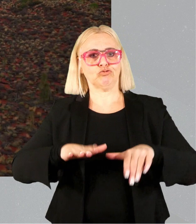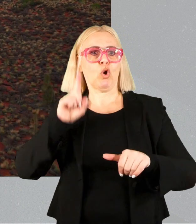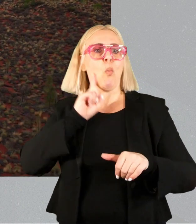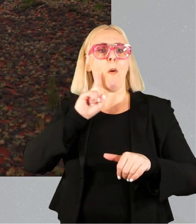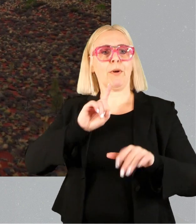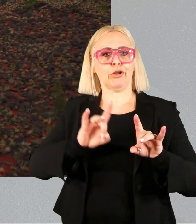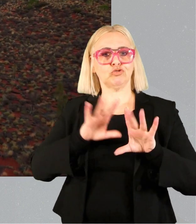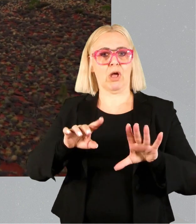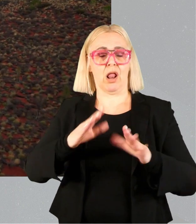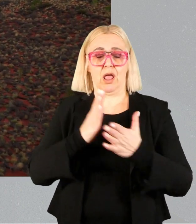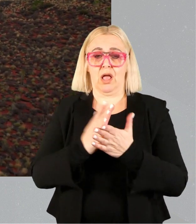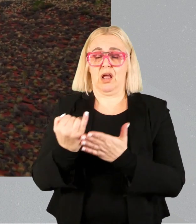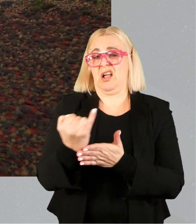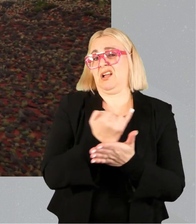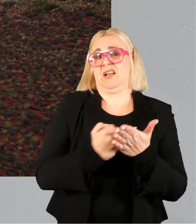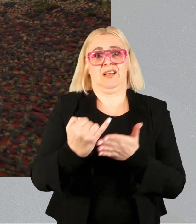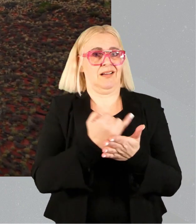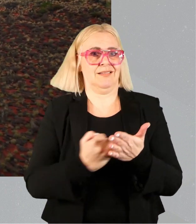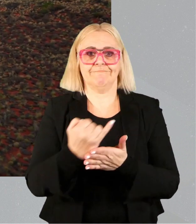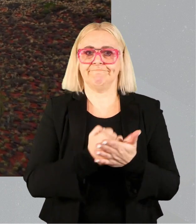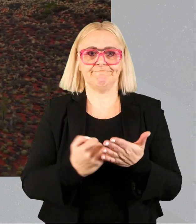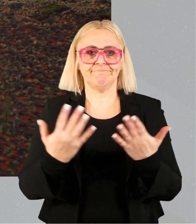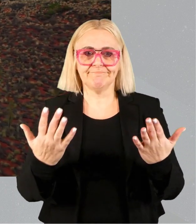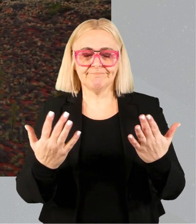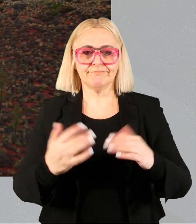how well resourced the Australian health care system is.